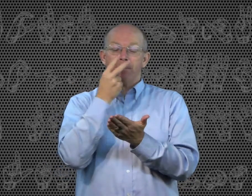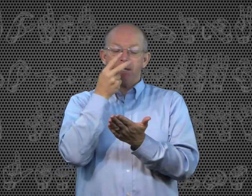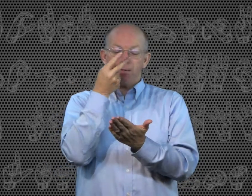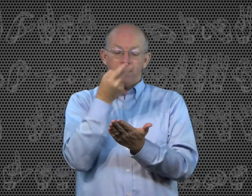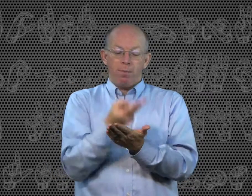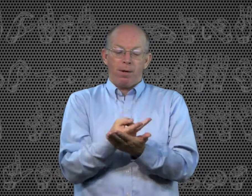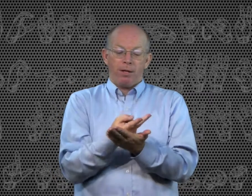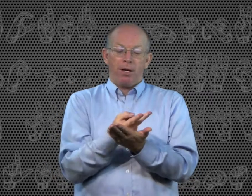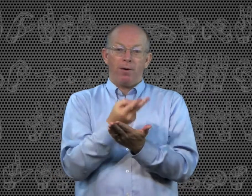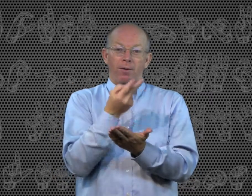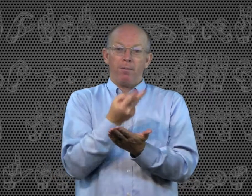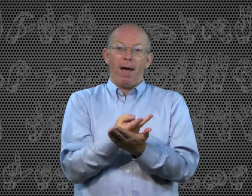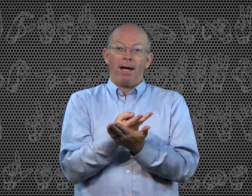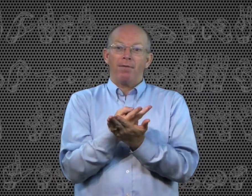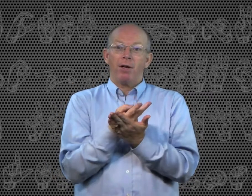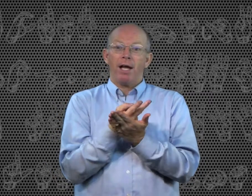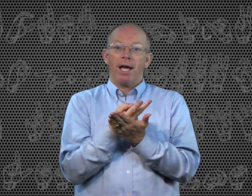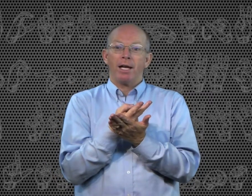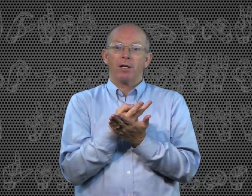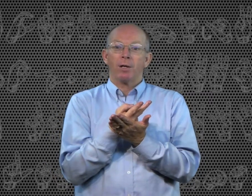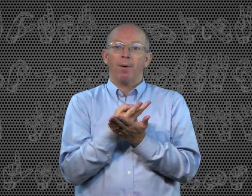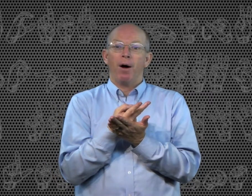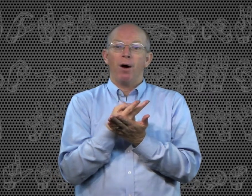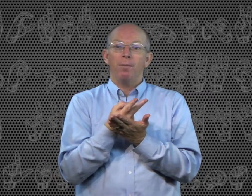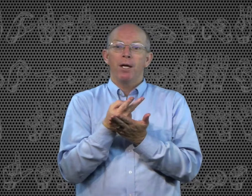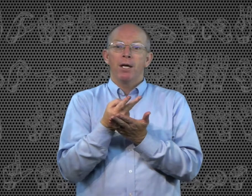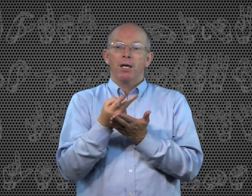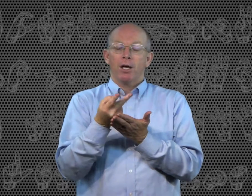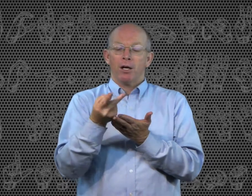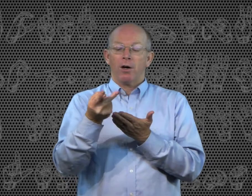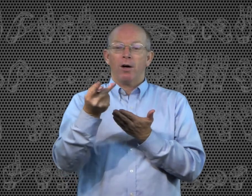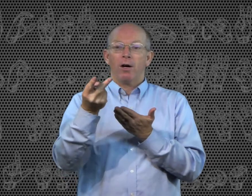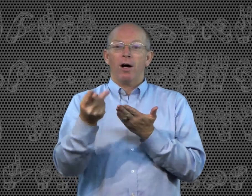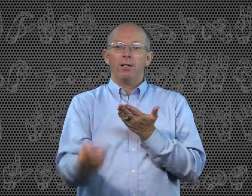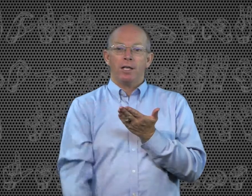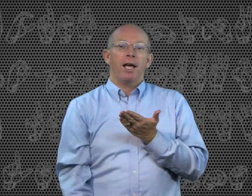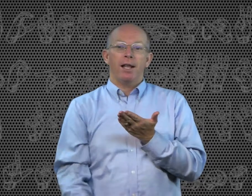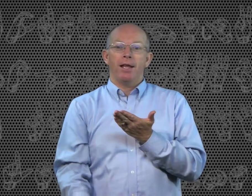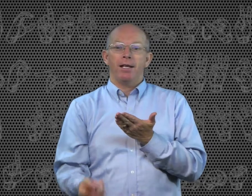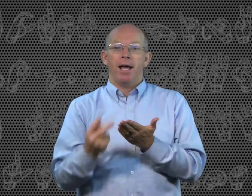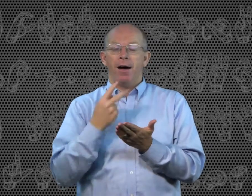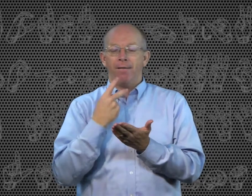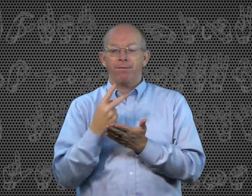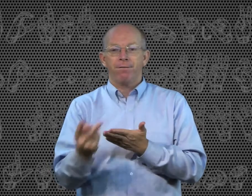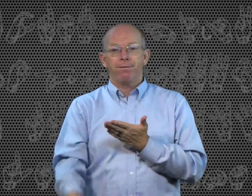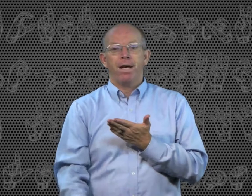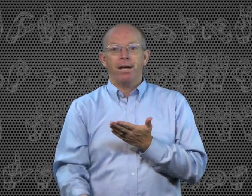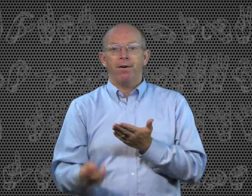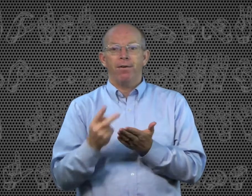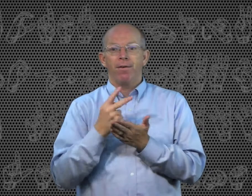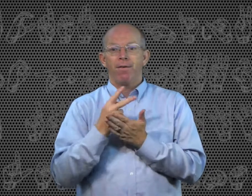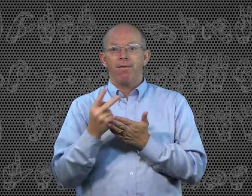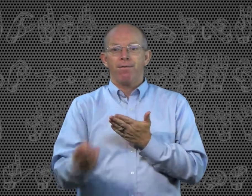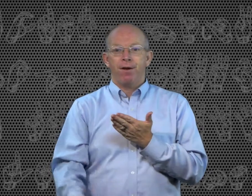Except this one you put the back of your hand on your palm. You go across and down.